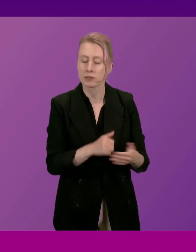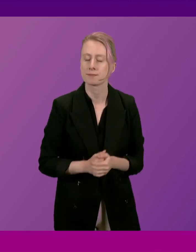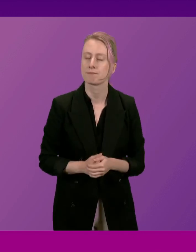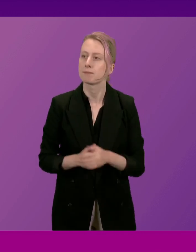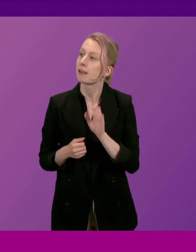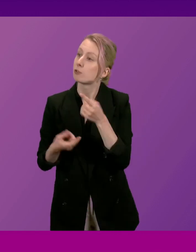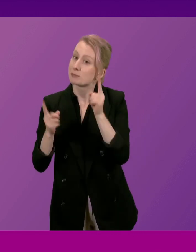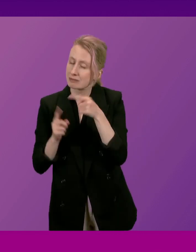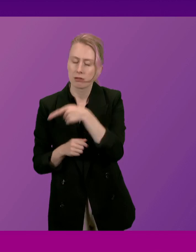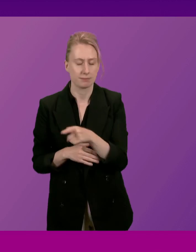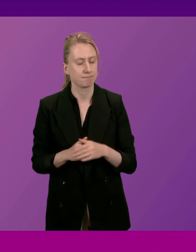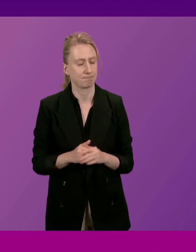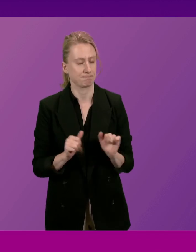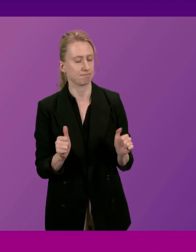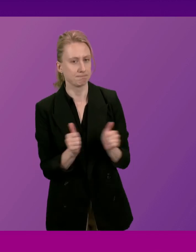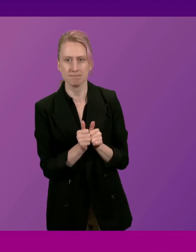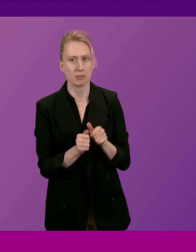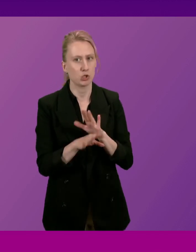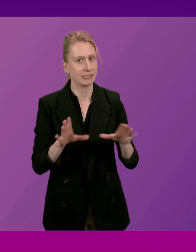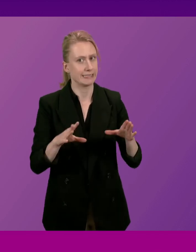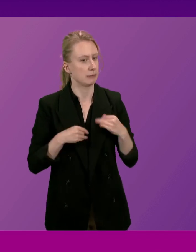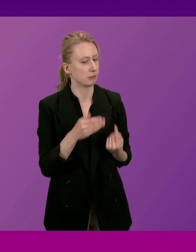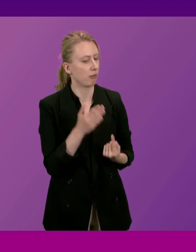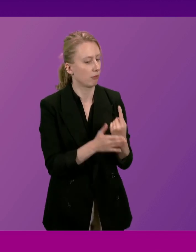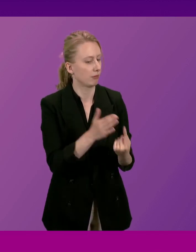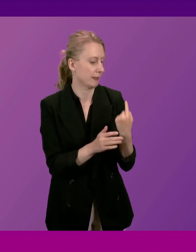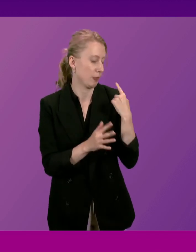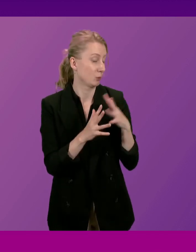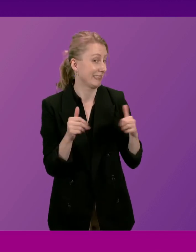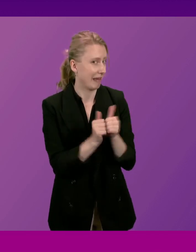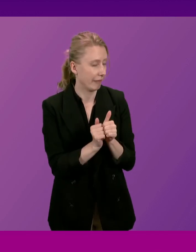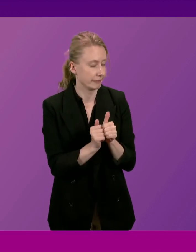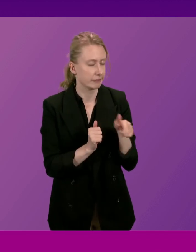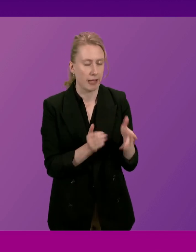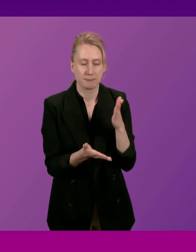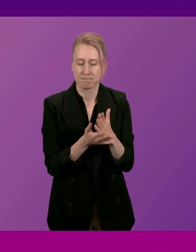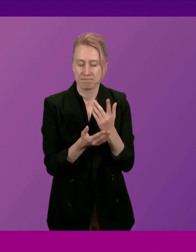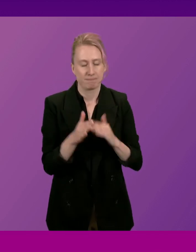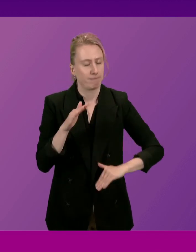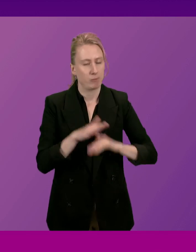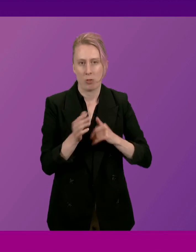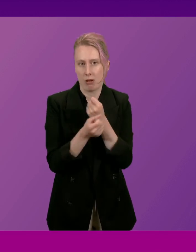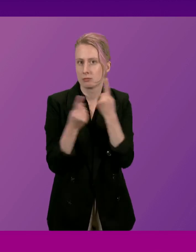There were unacceptable incidents at the weekend. I completely understand the desire of football